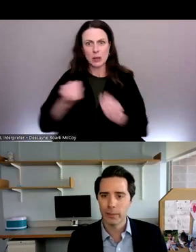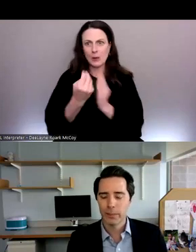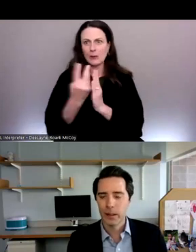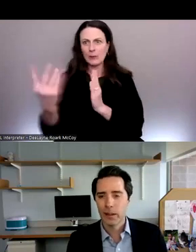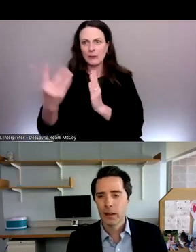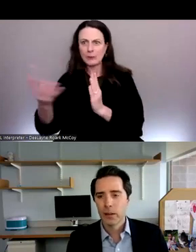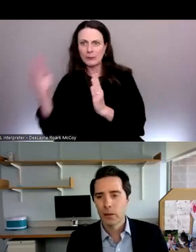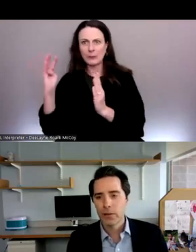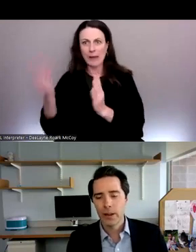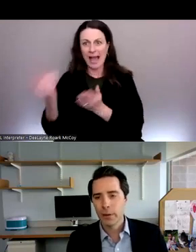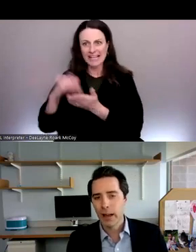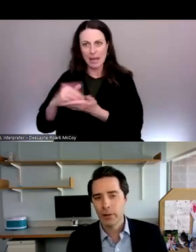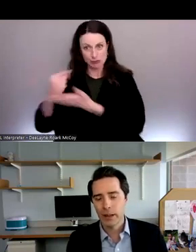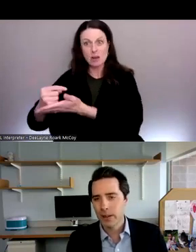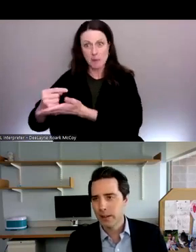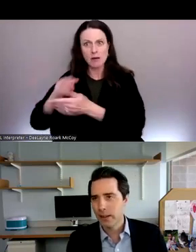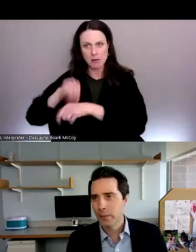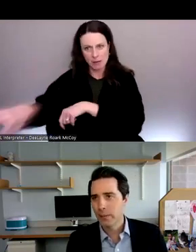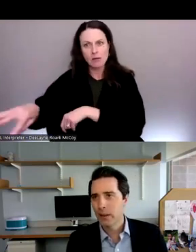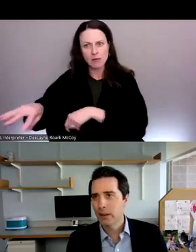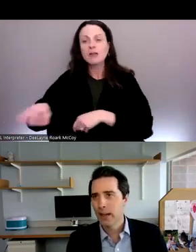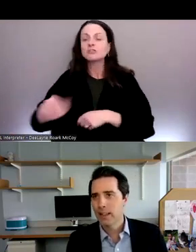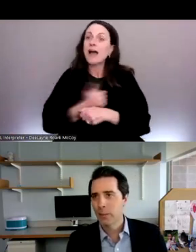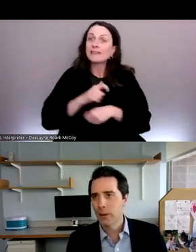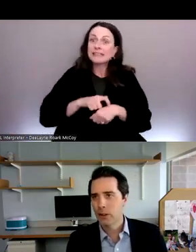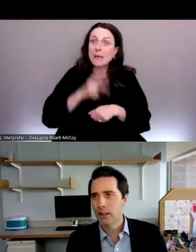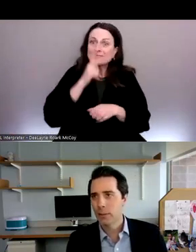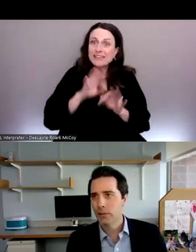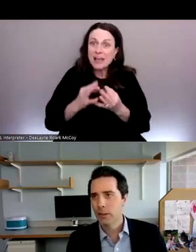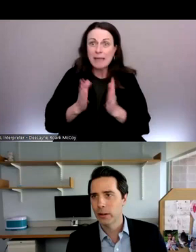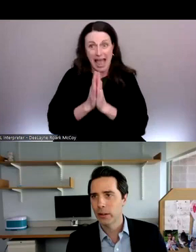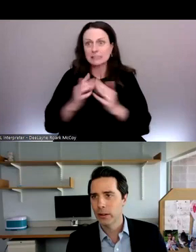again so this family every time I see them